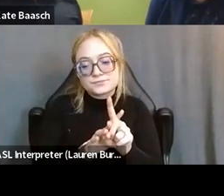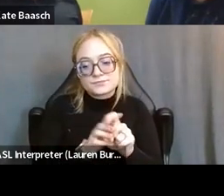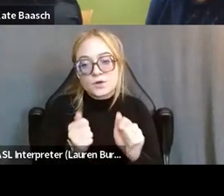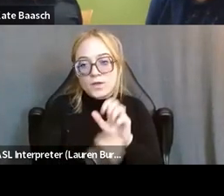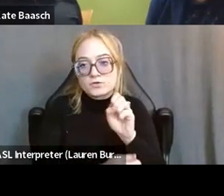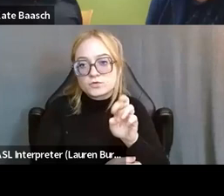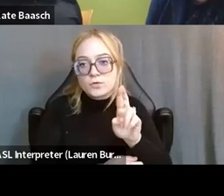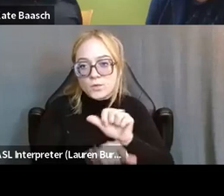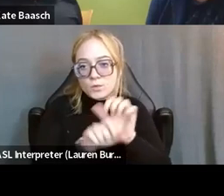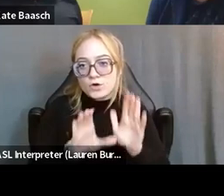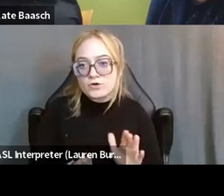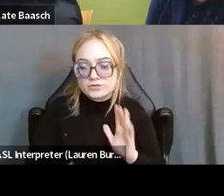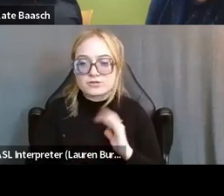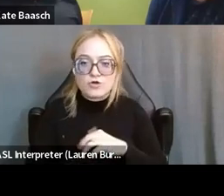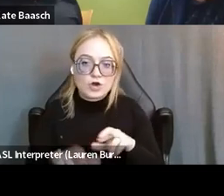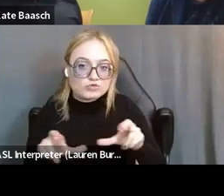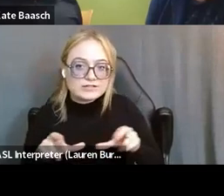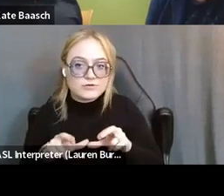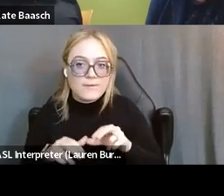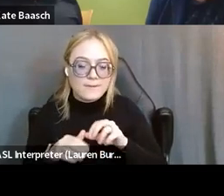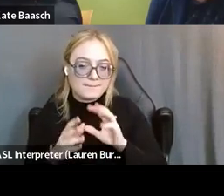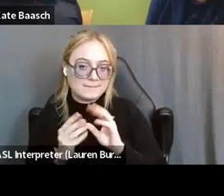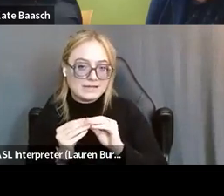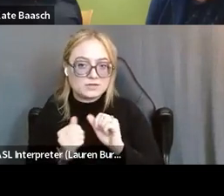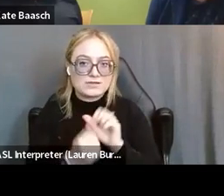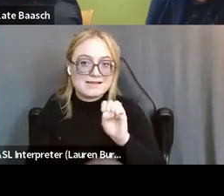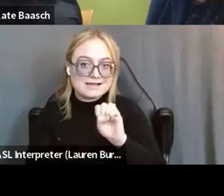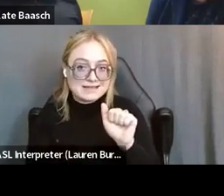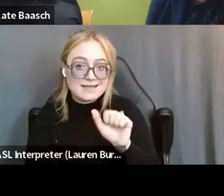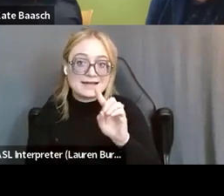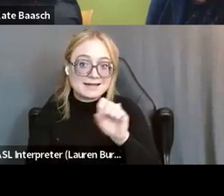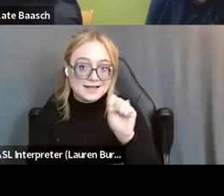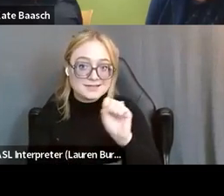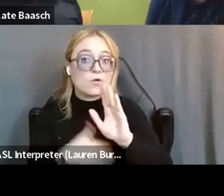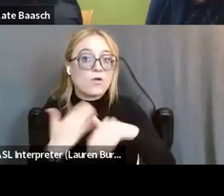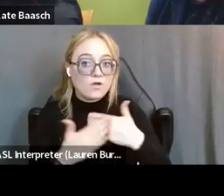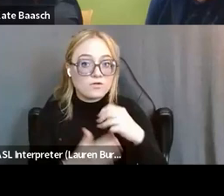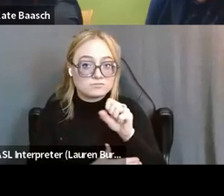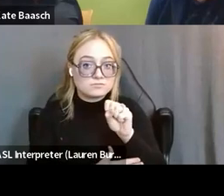on our regional meetings where it's with SADDS and all of the SOAR workers we can address sort of